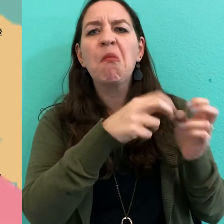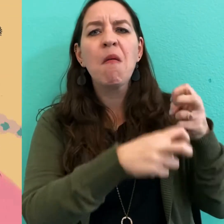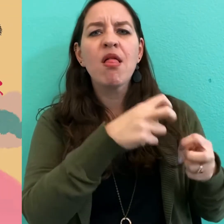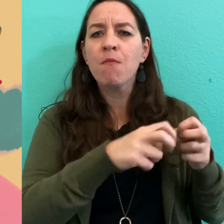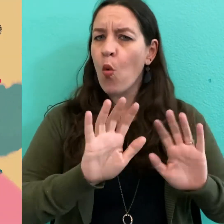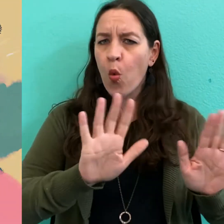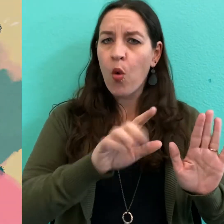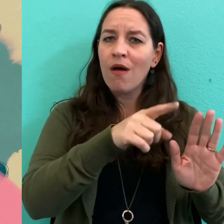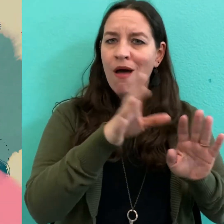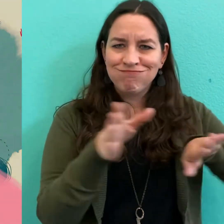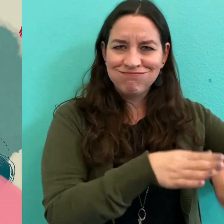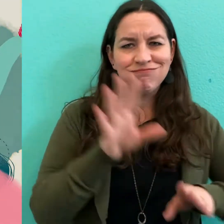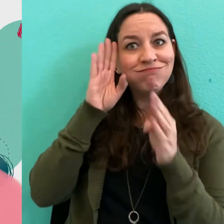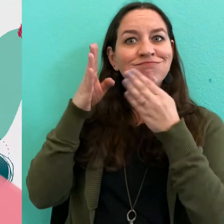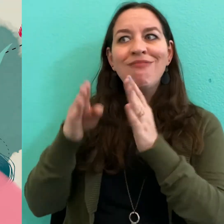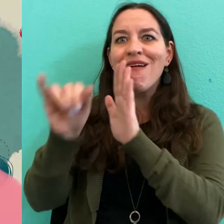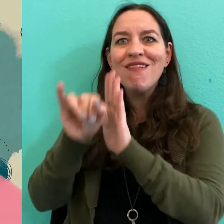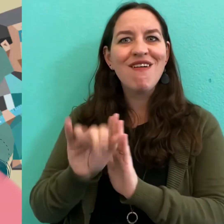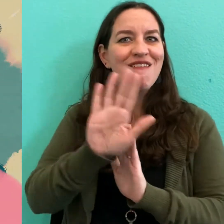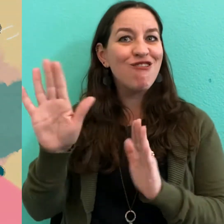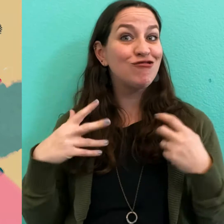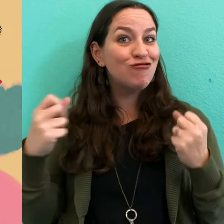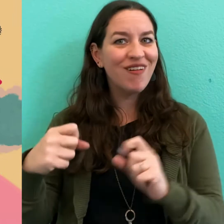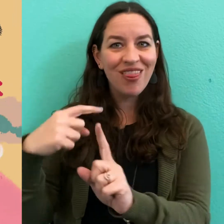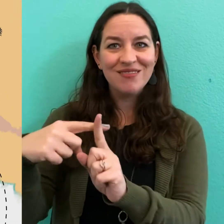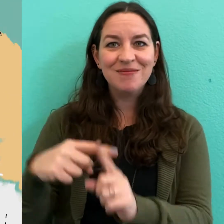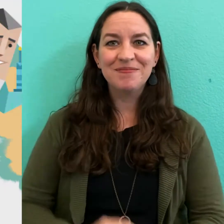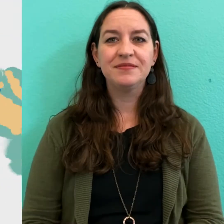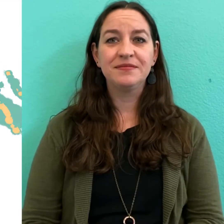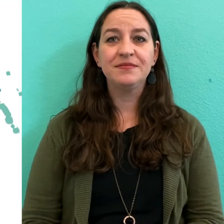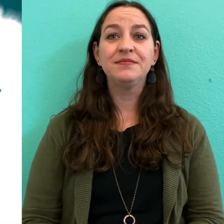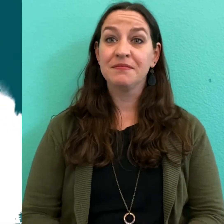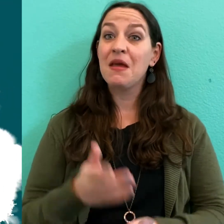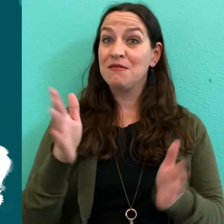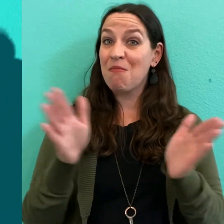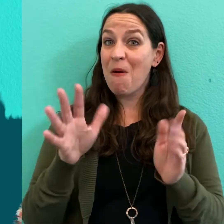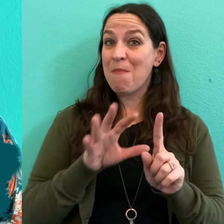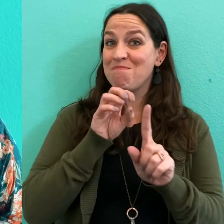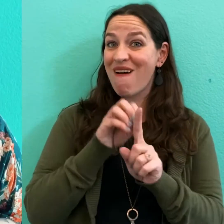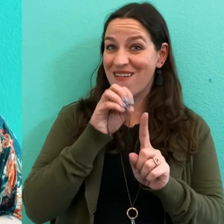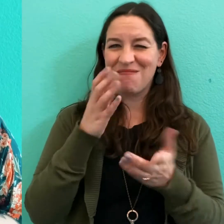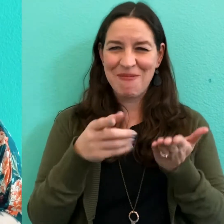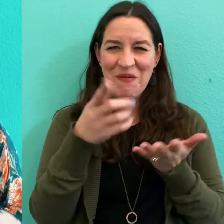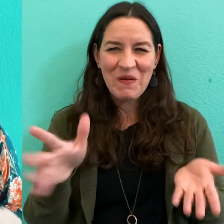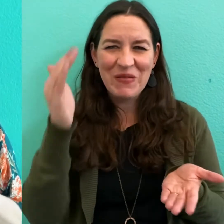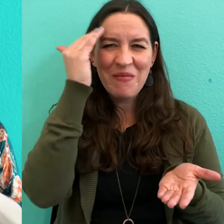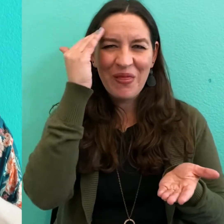problems, but instead it's only focused on identifying people's strengths. If you're familiar with our Small Bites series, you know that we do a YouTube